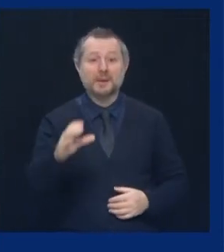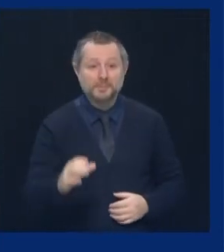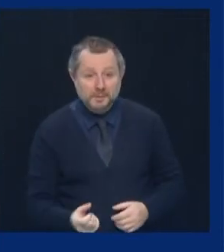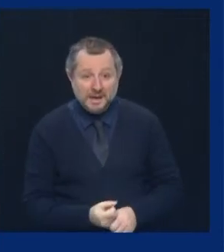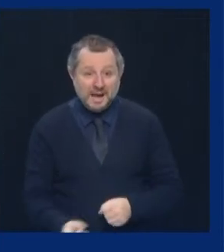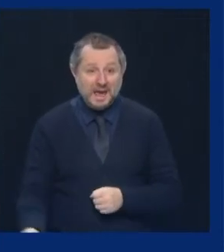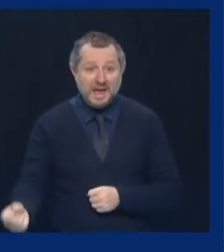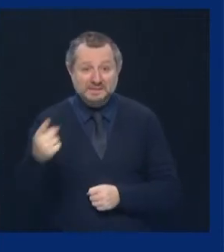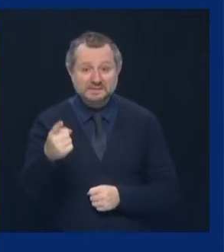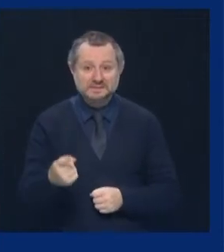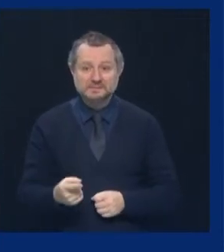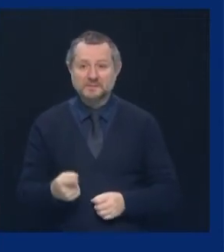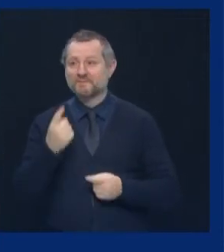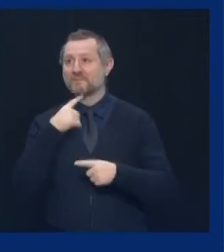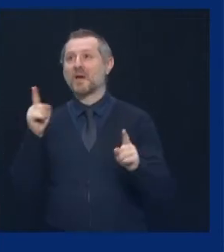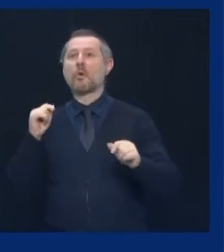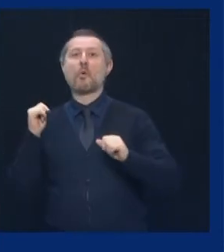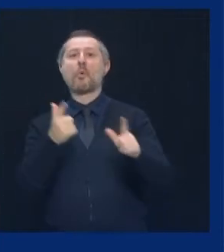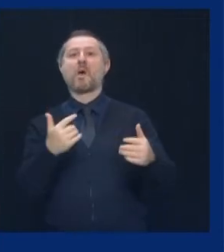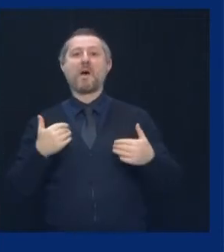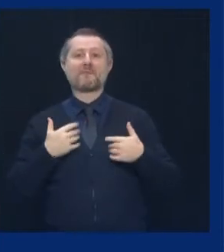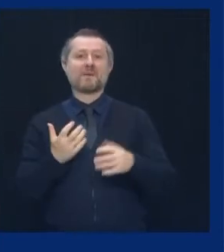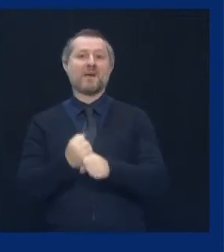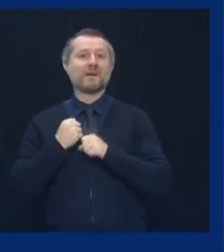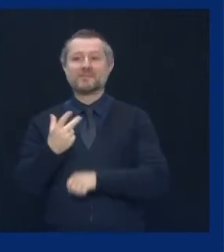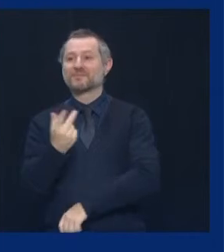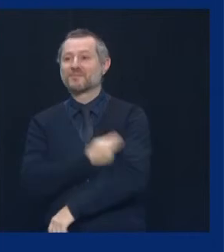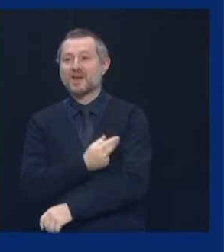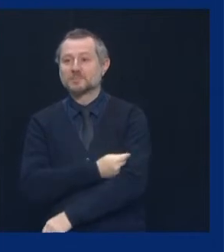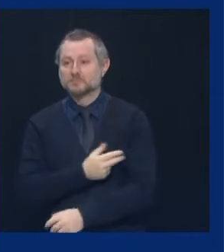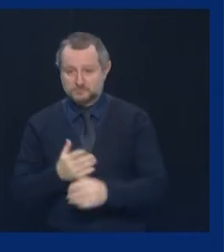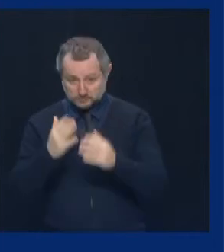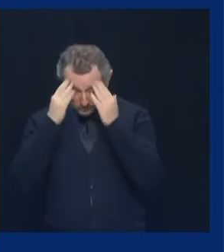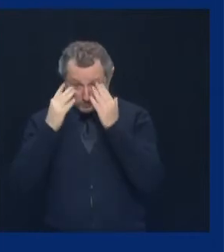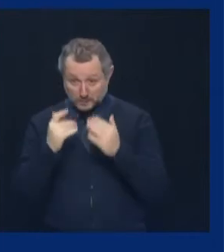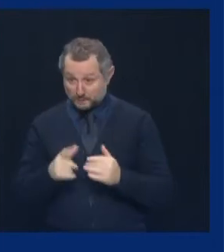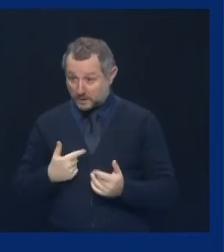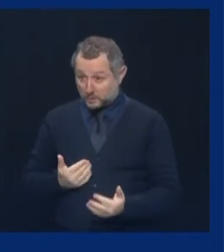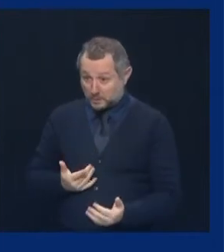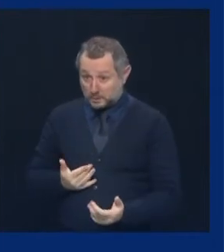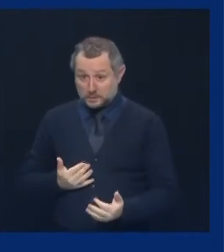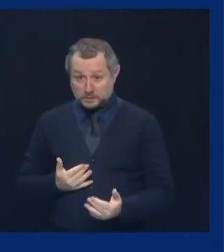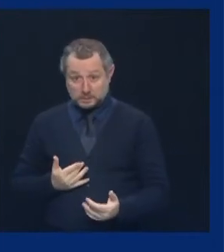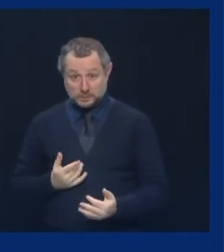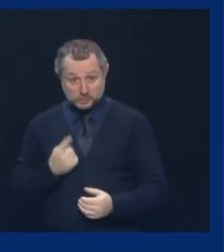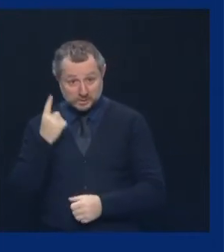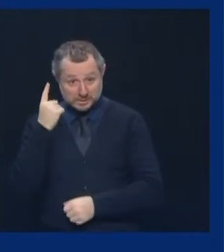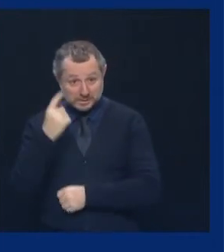SOME PEOPLE ARE STARTING TO SAY